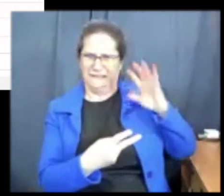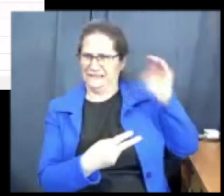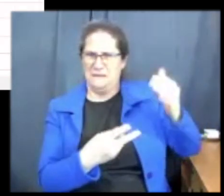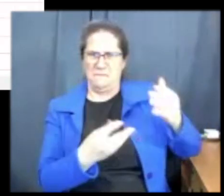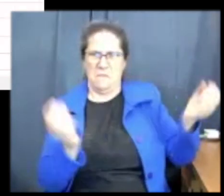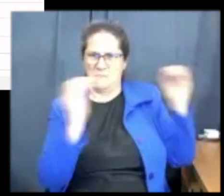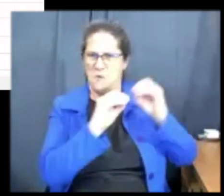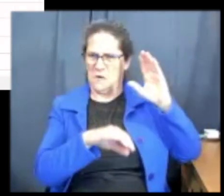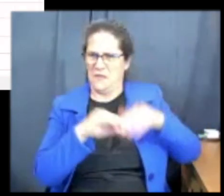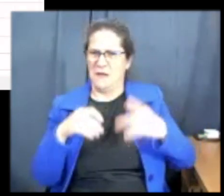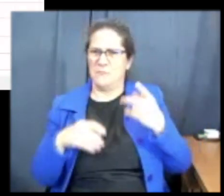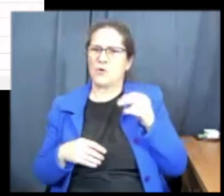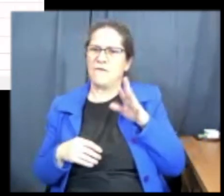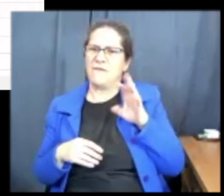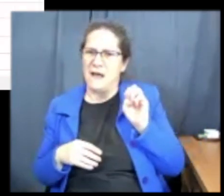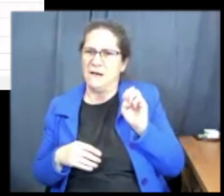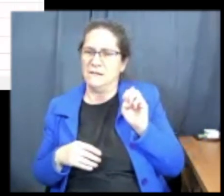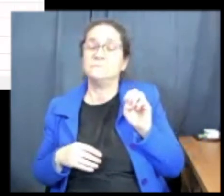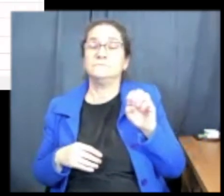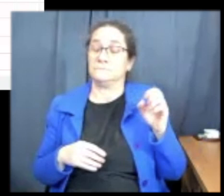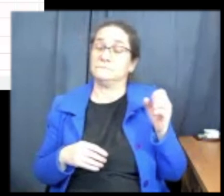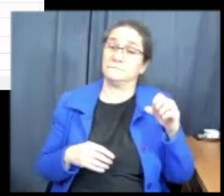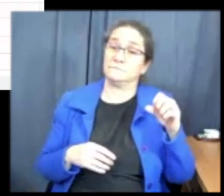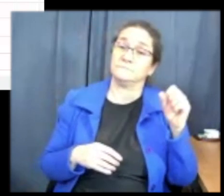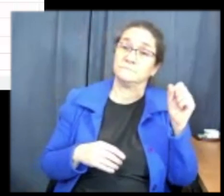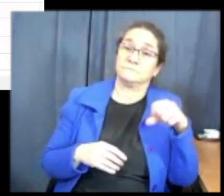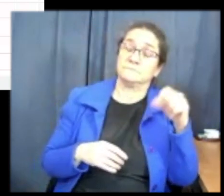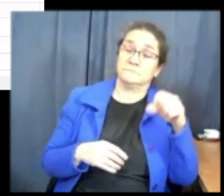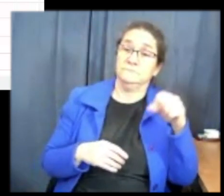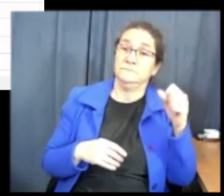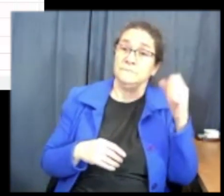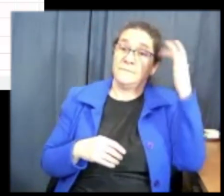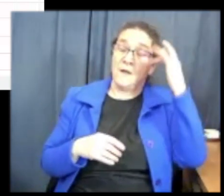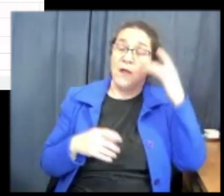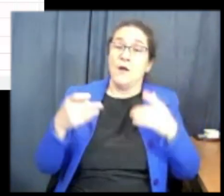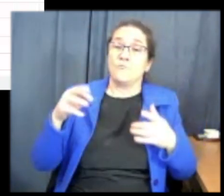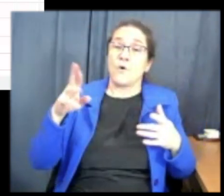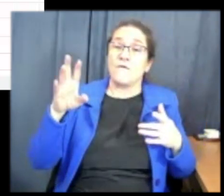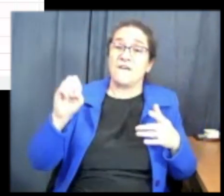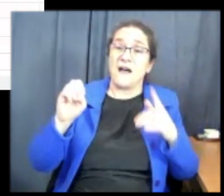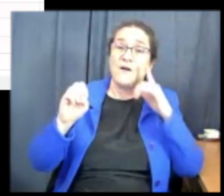and that is because the profile is going to be released in two phases,